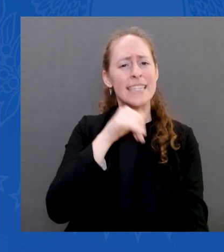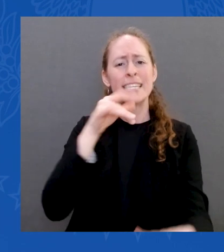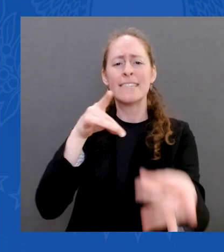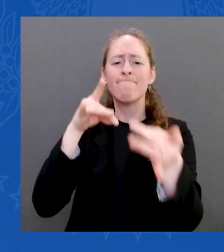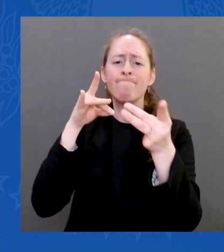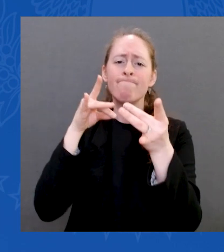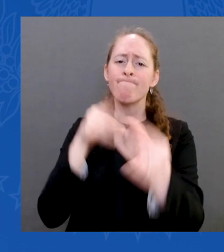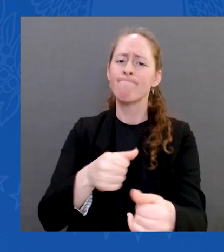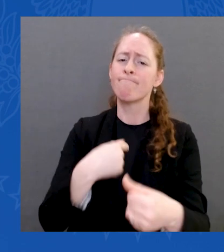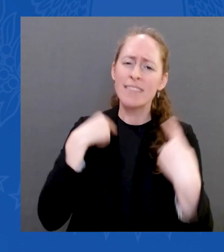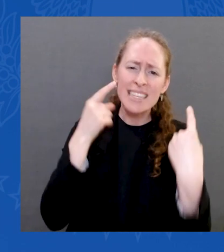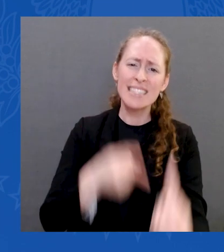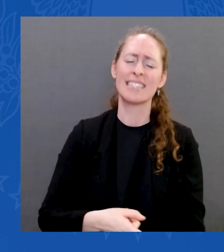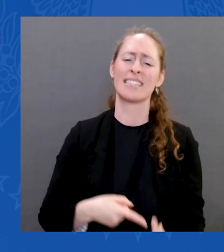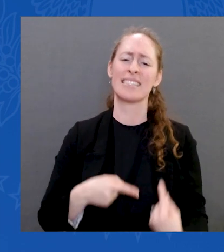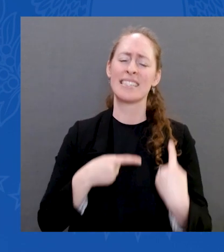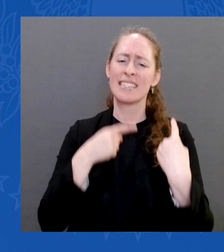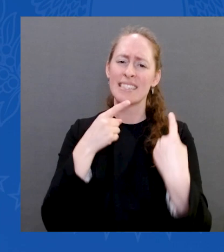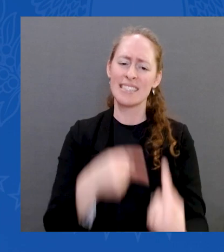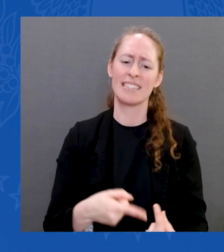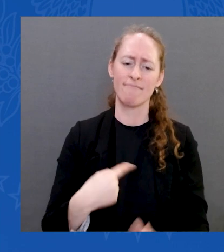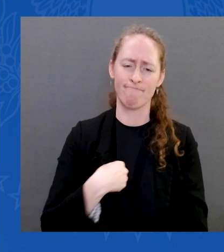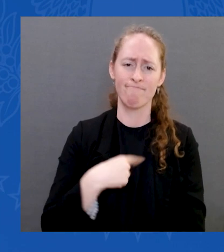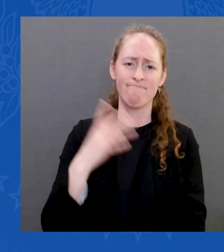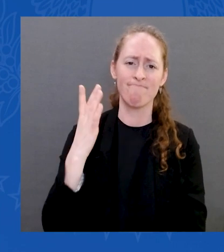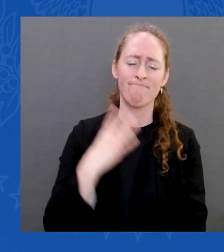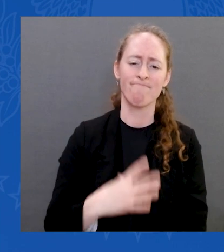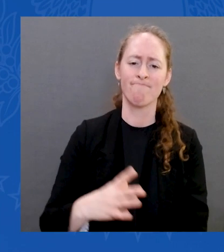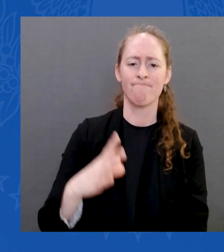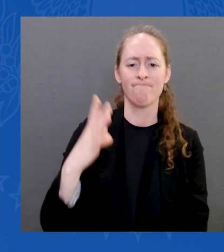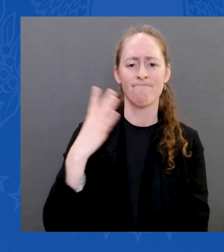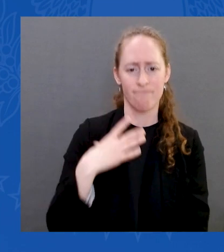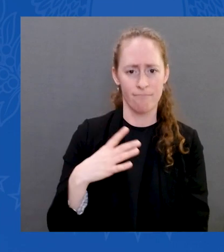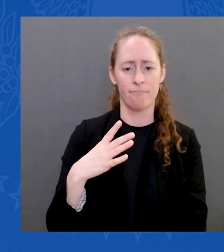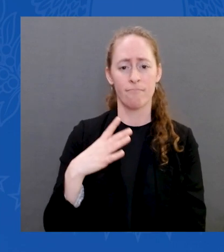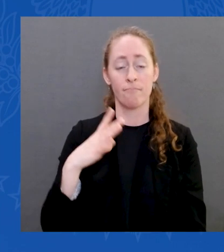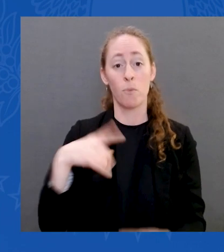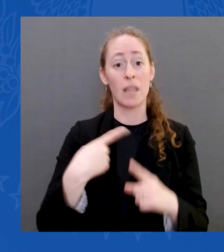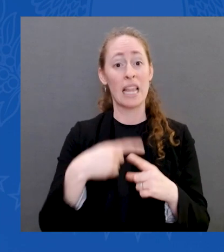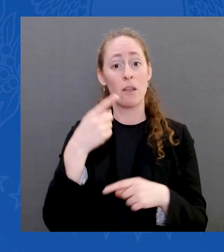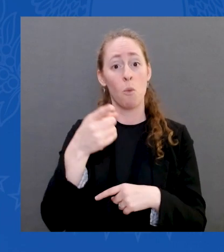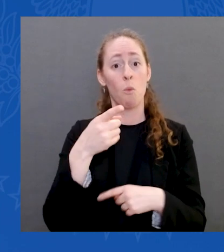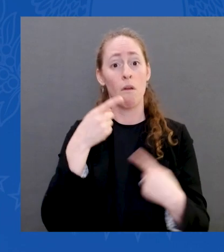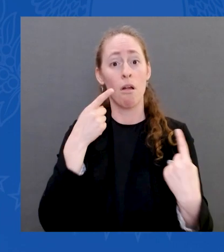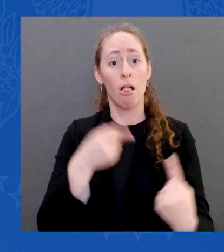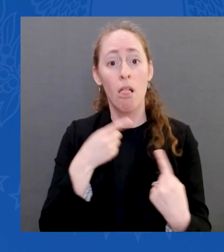And when you stutter, everyone thinks you have to be either stupid or totally incompetent.